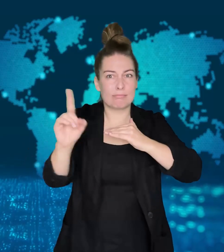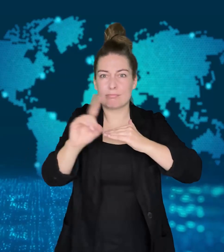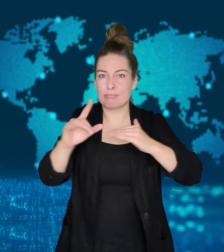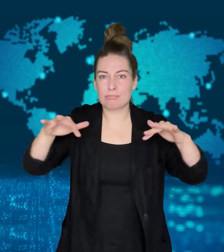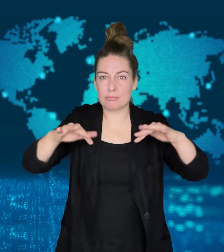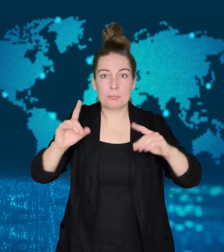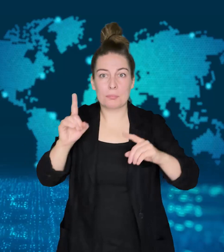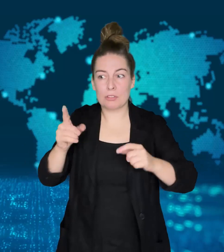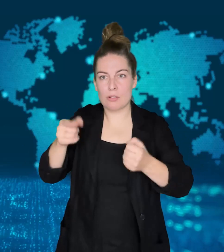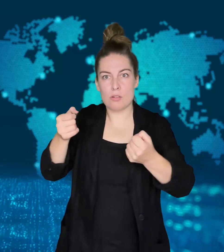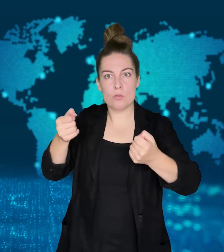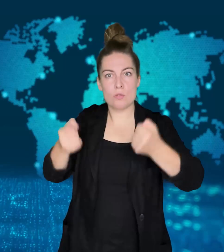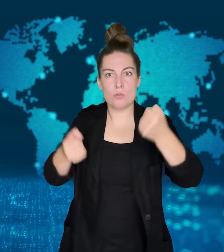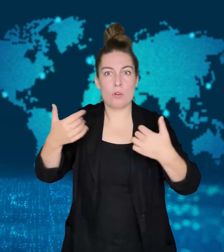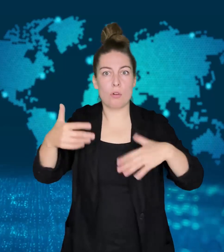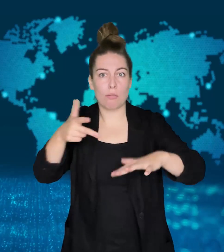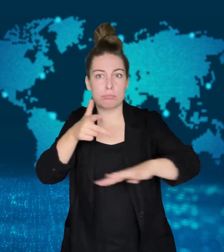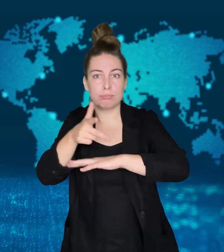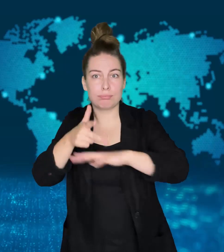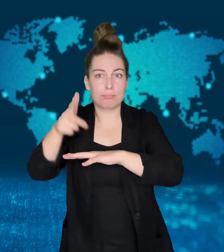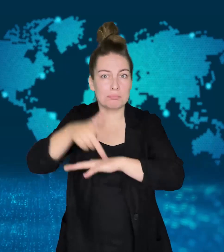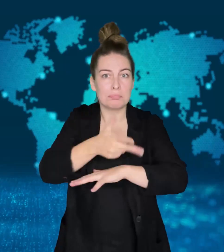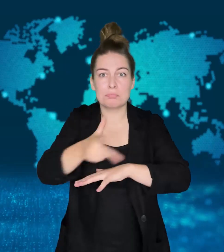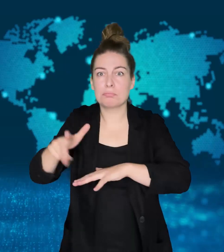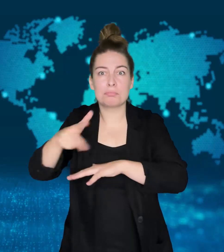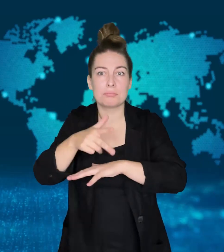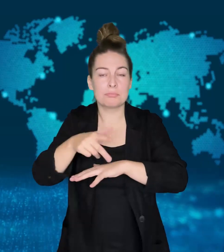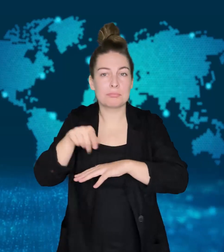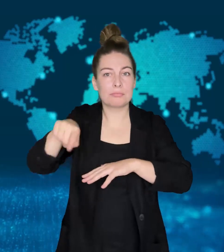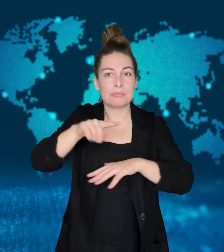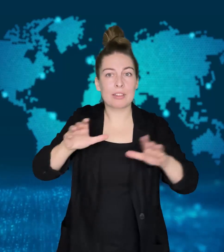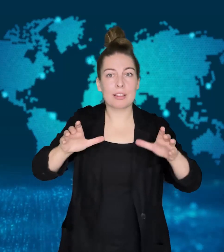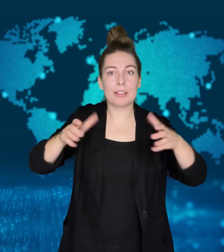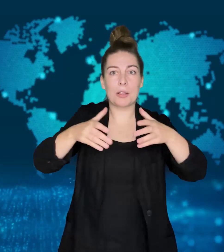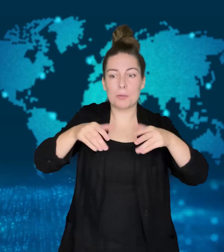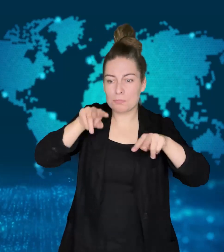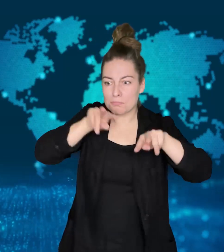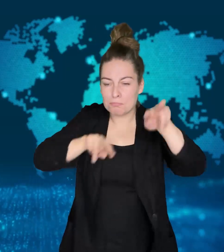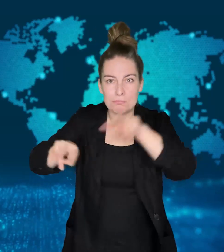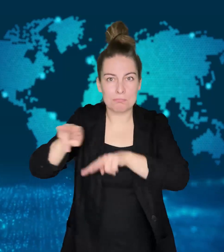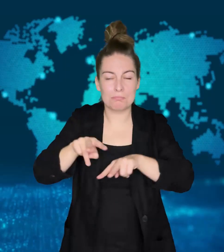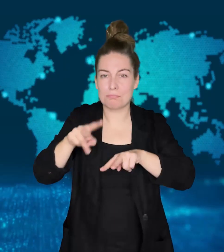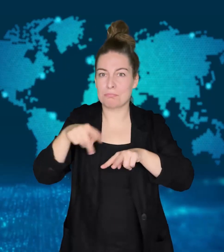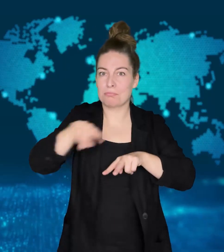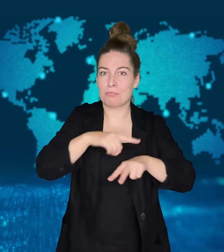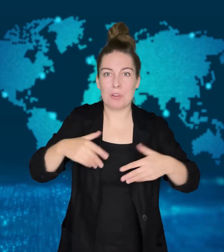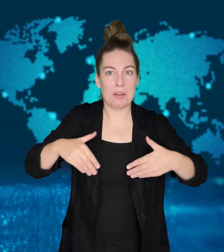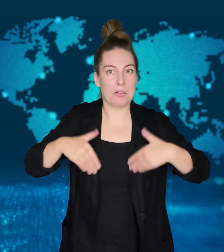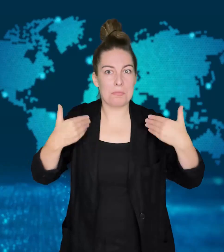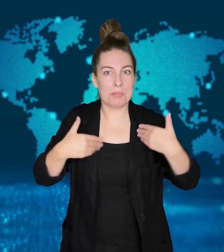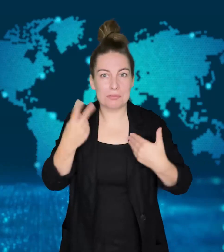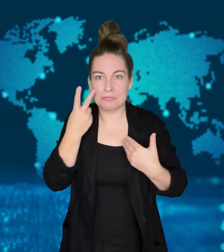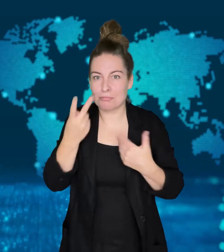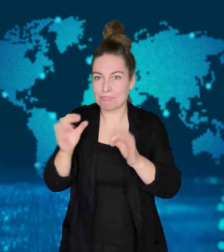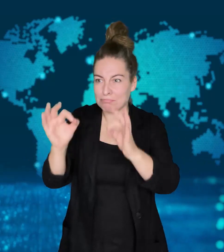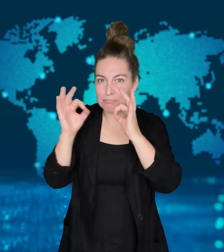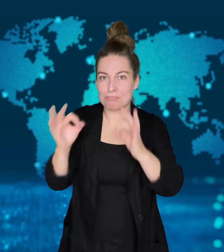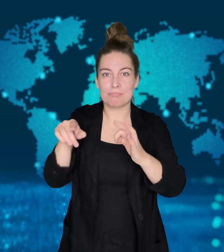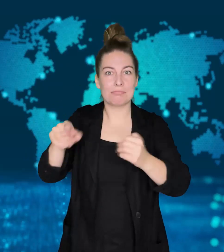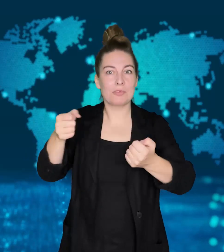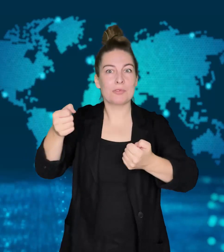The team was pleased as it ran the entire course by generating